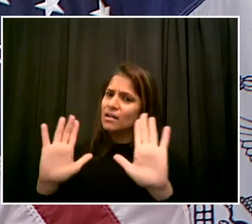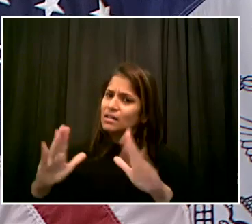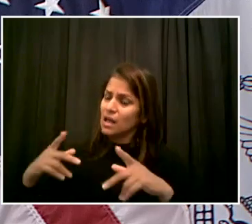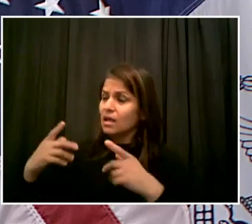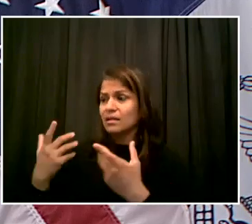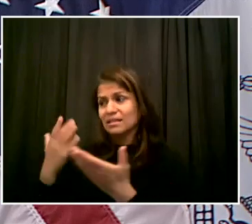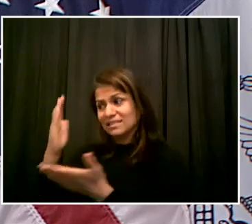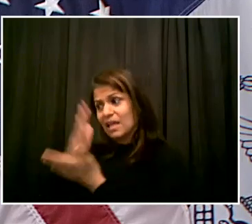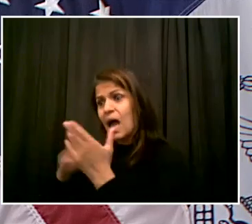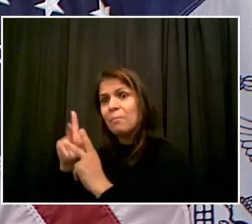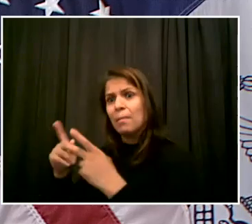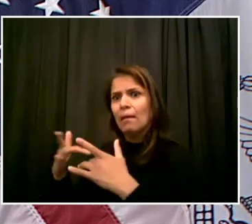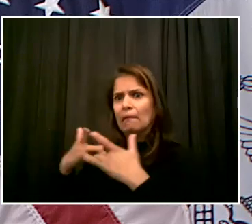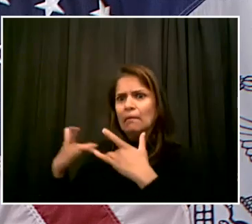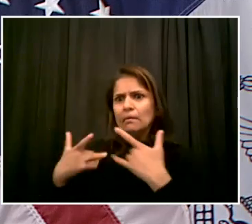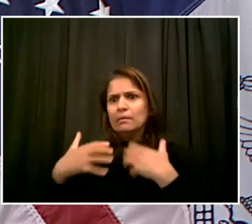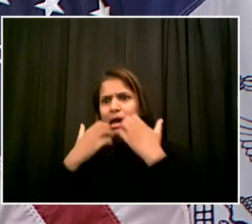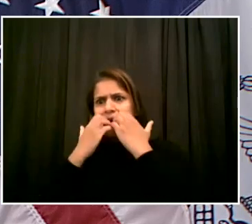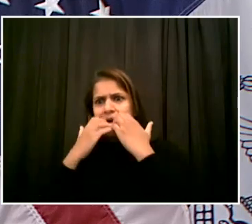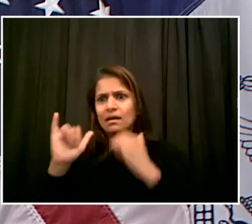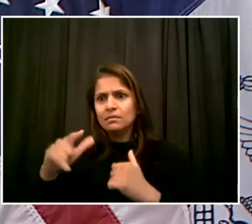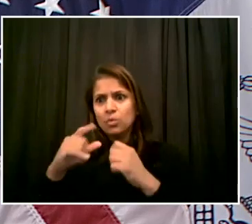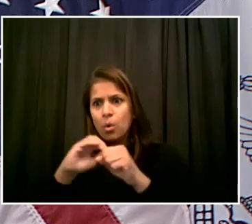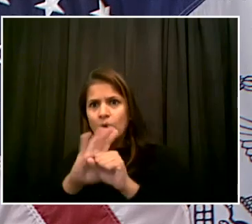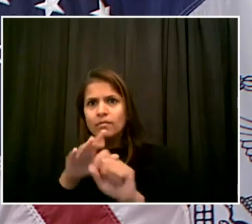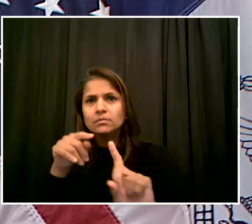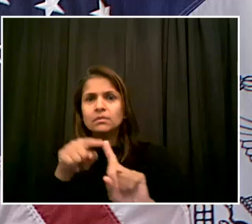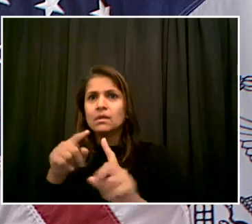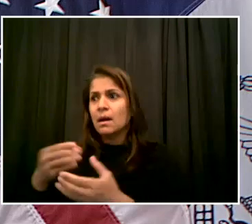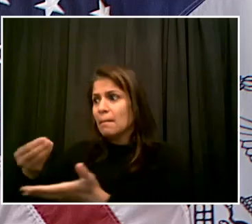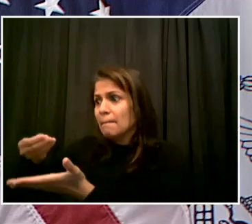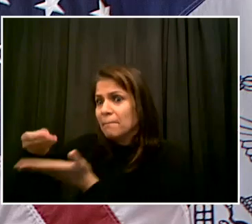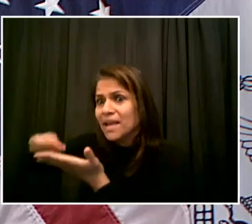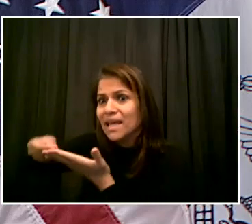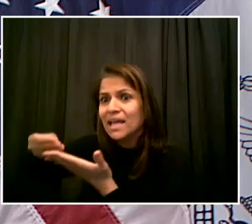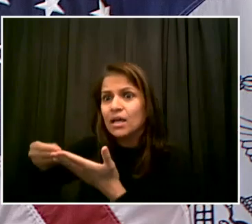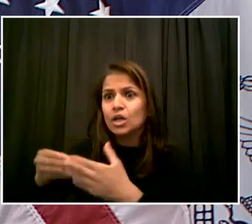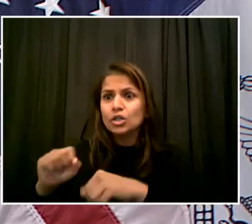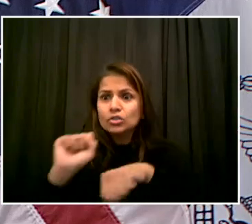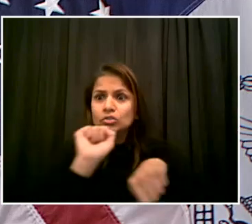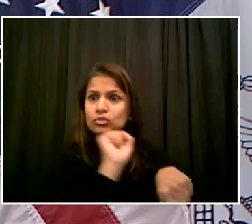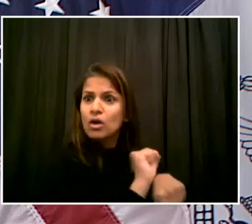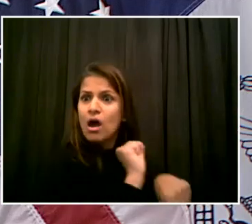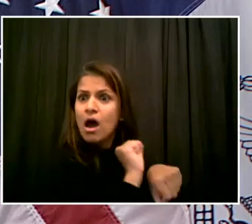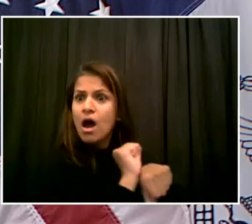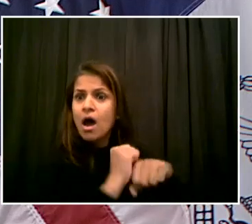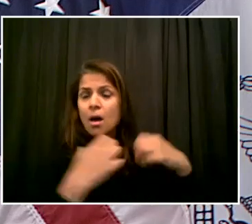A JOB BECAUSE OF THIS CRISIS. THEY'RE NO GETTING SUPPORT. THEY'RE FRSUTRTEAD AND WORRIED, THEY'RE